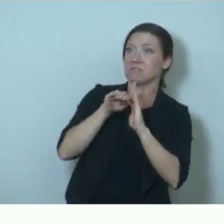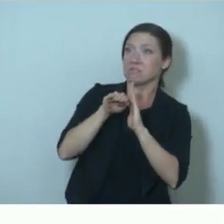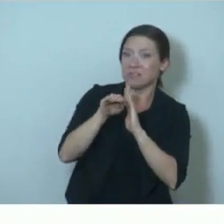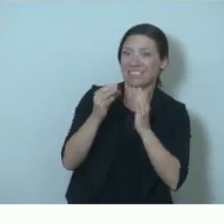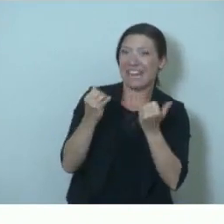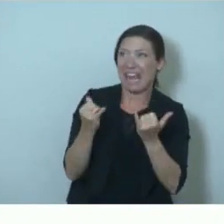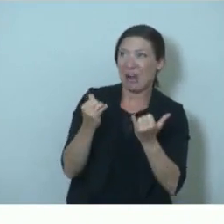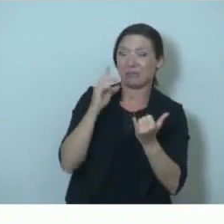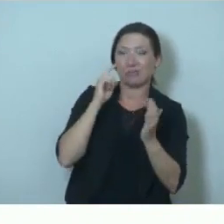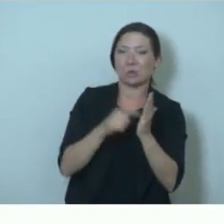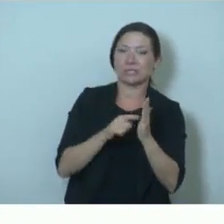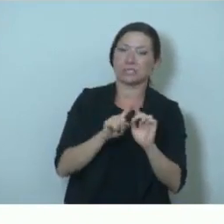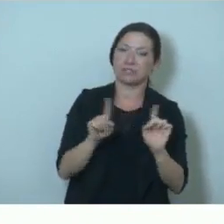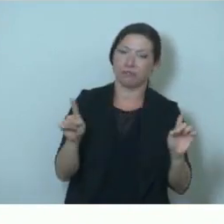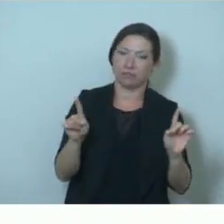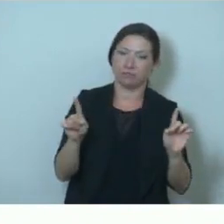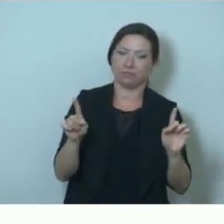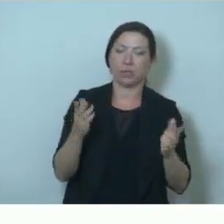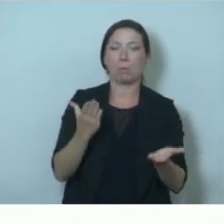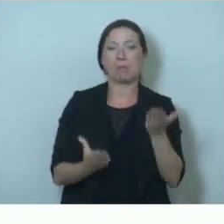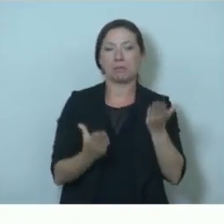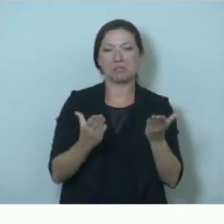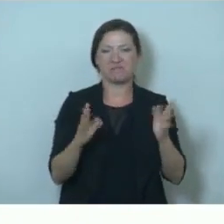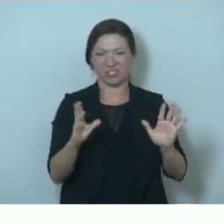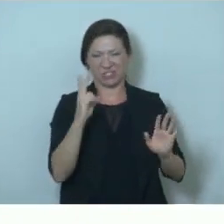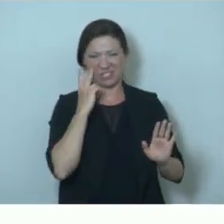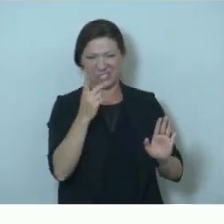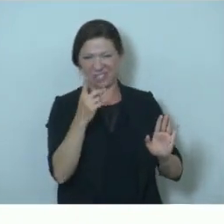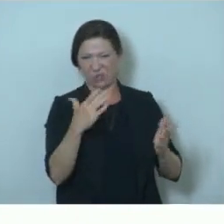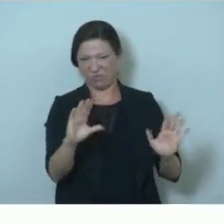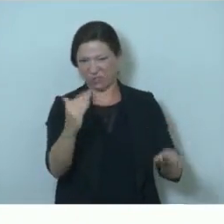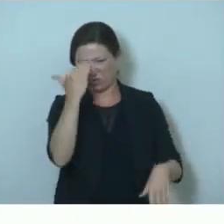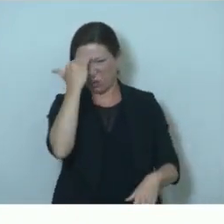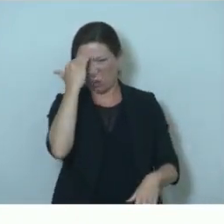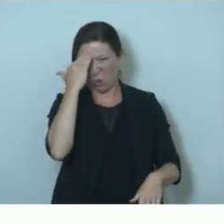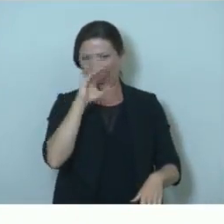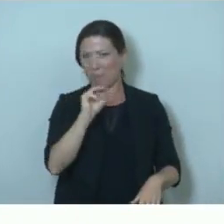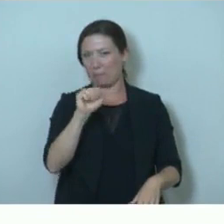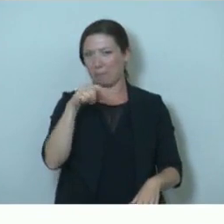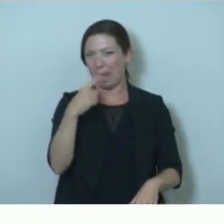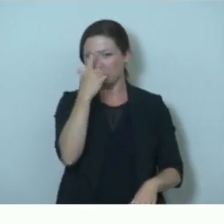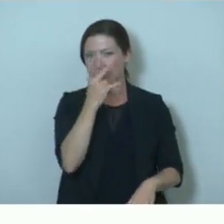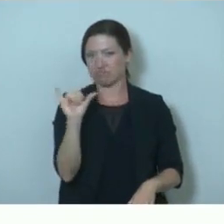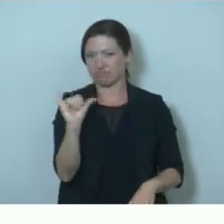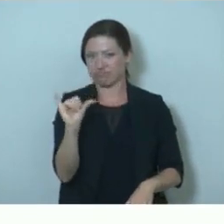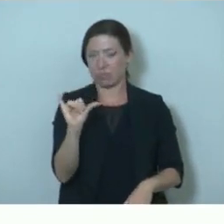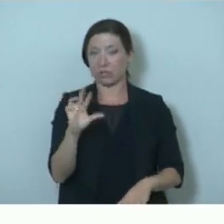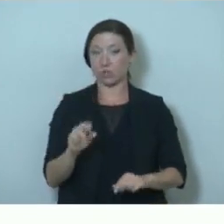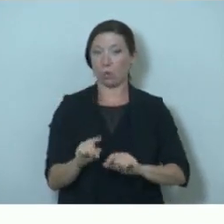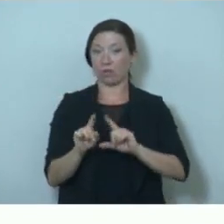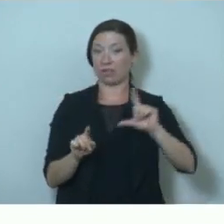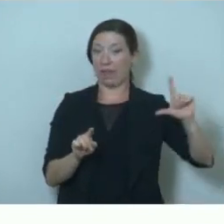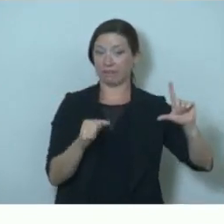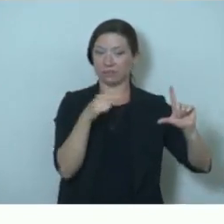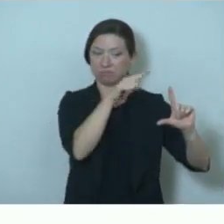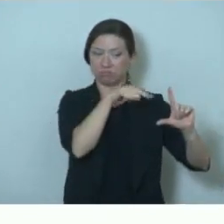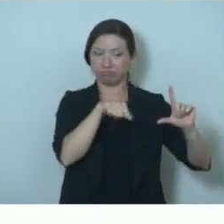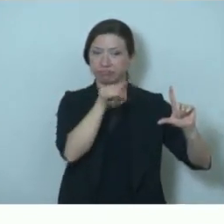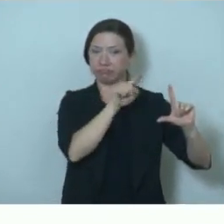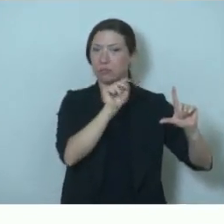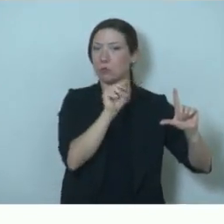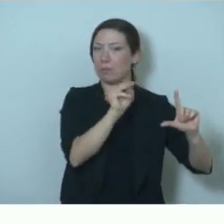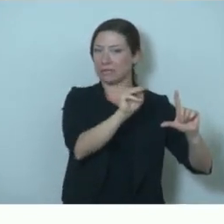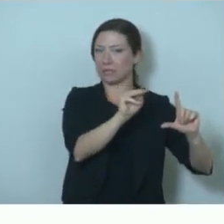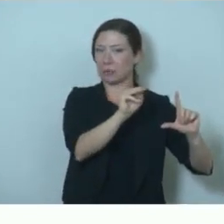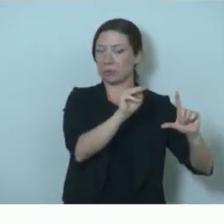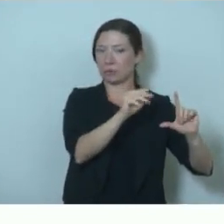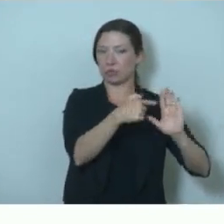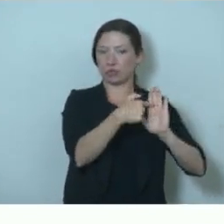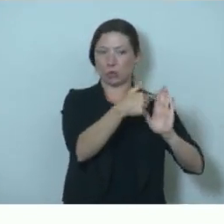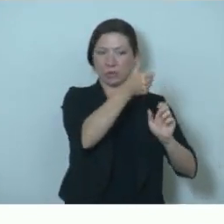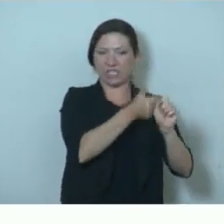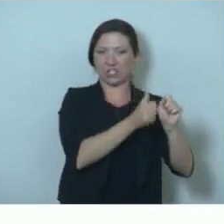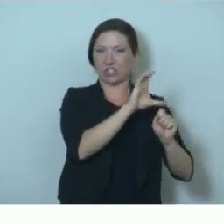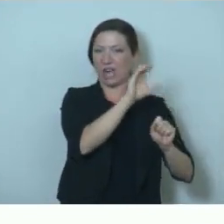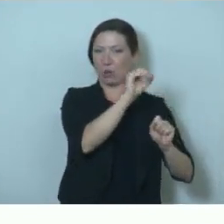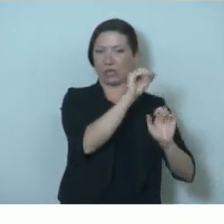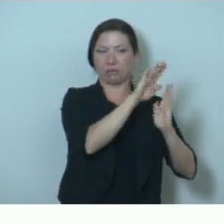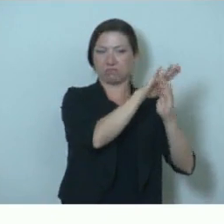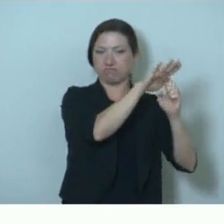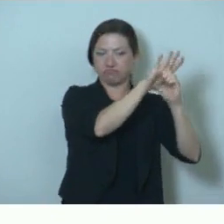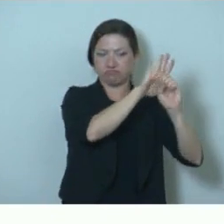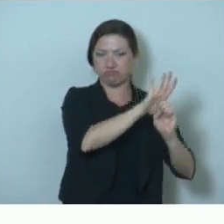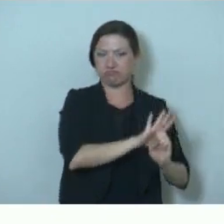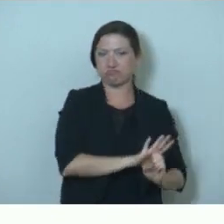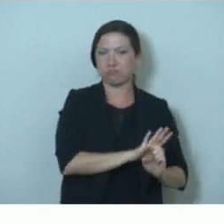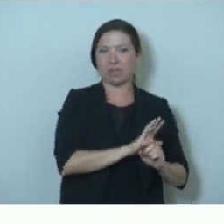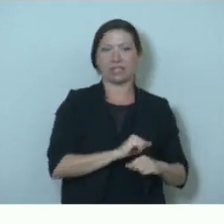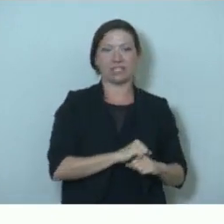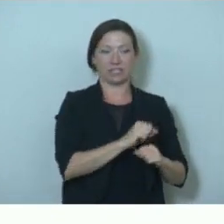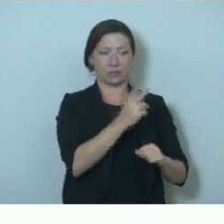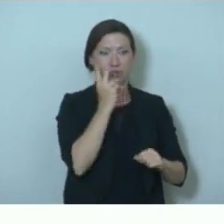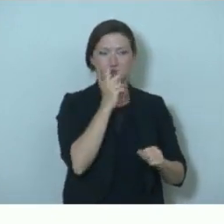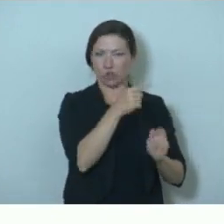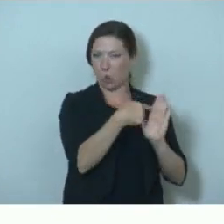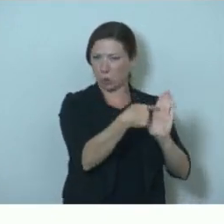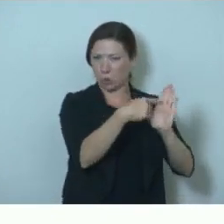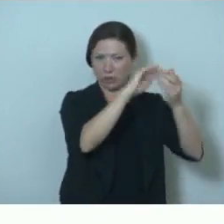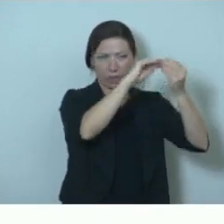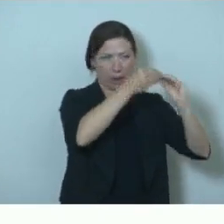IF I COULD HAVE THAT FIRST SLADE, PLEASE WE'LL START THERE AND THEN FOR THOSE WHO HAVE SEEN THESE BEFORE THESE SHOULD BE FAMILIAR MAPS ON THE LEFT YOU HAVE A MAP OF NEW MEXICO WITH